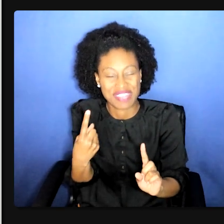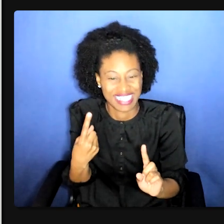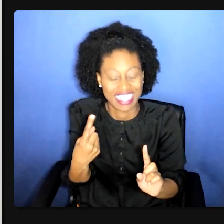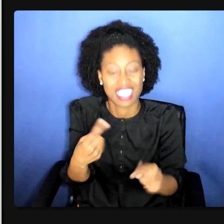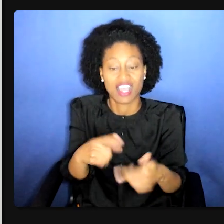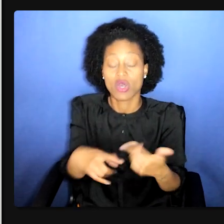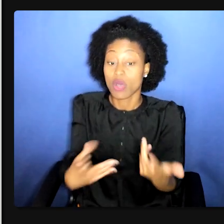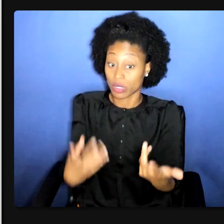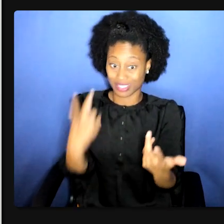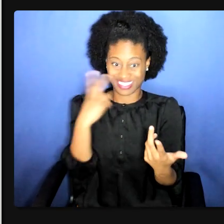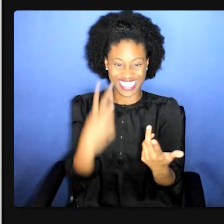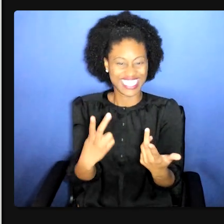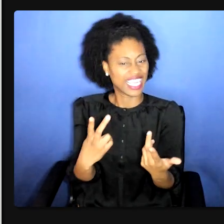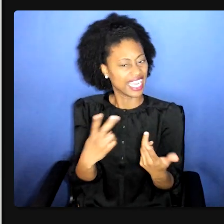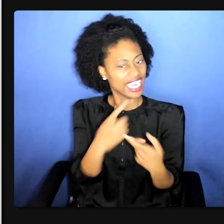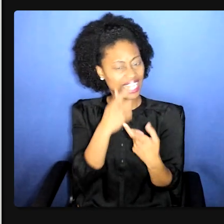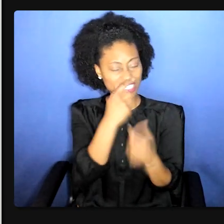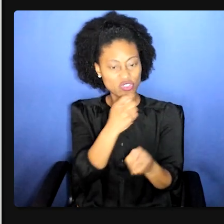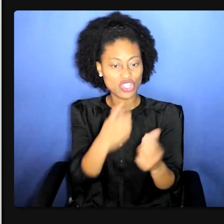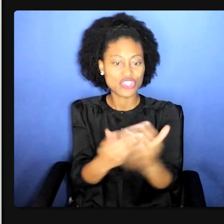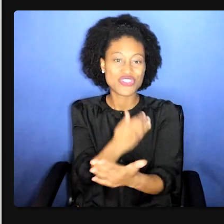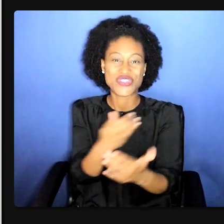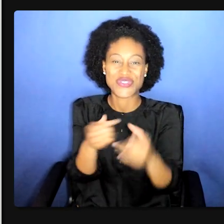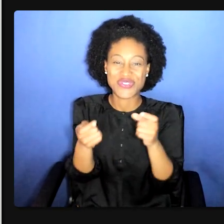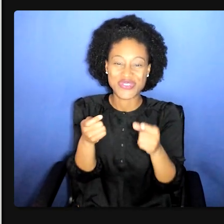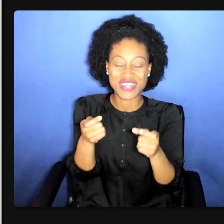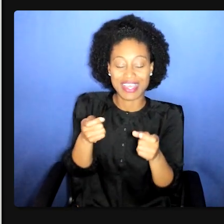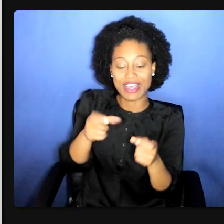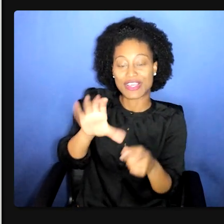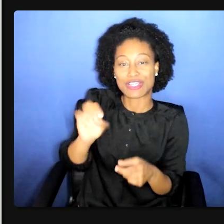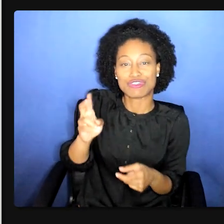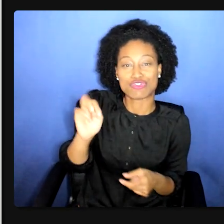that we have really interesting new controls that that show off these um new interactions